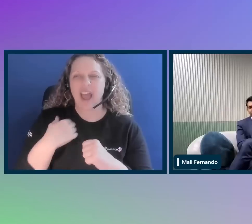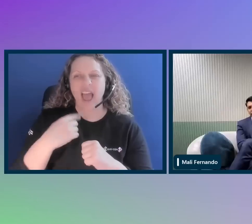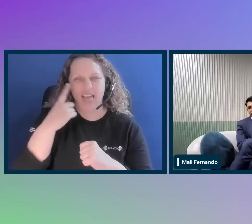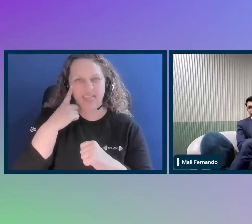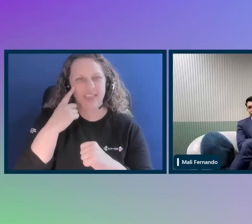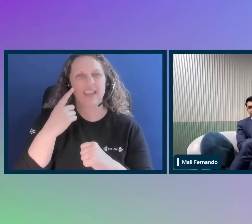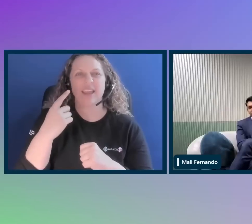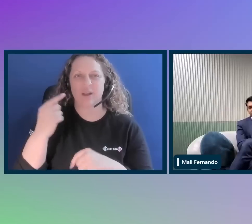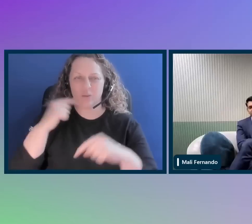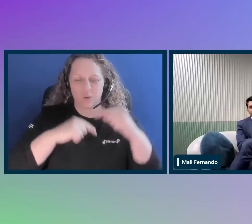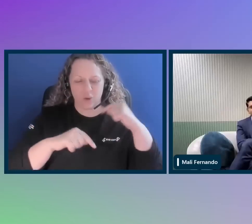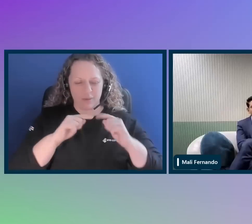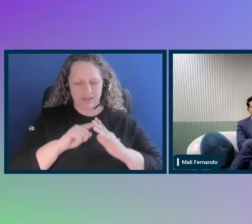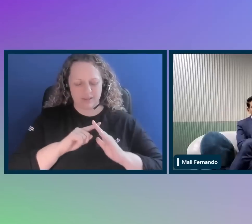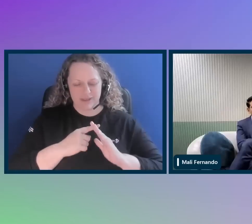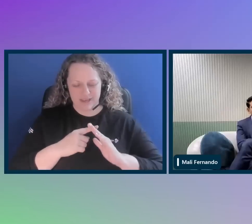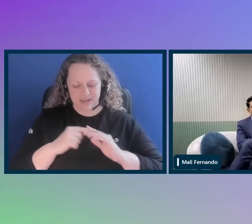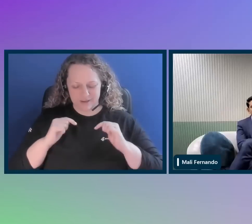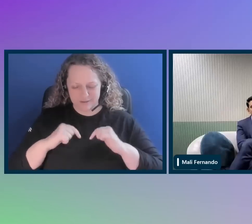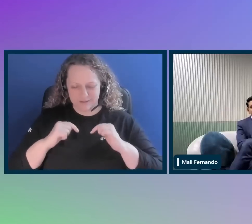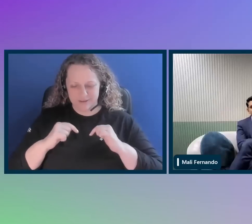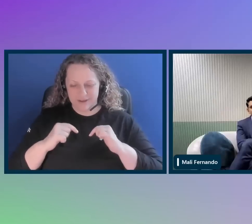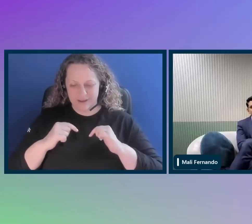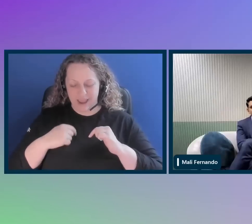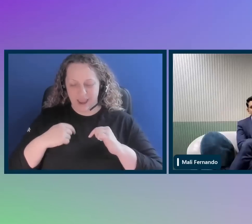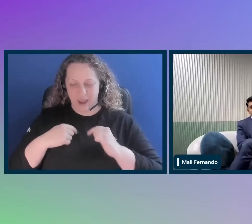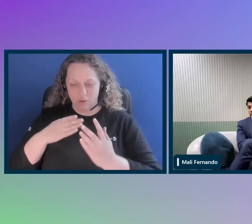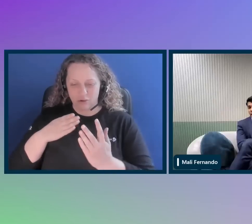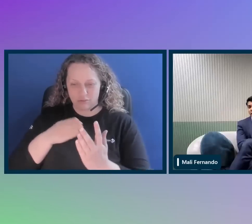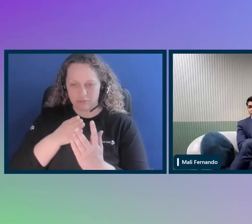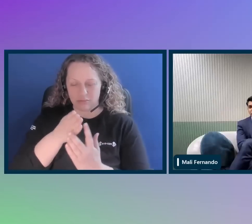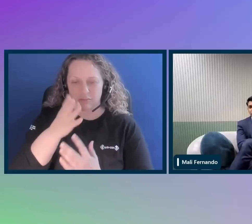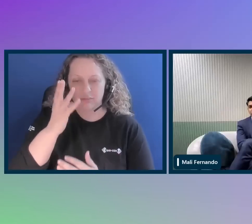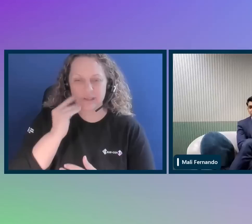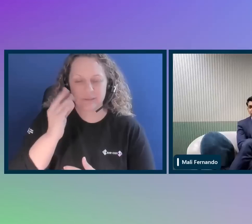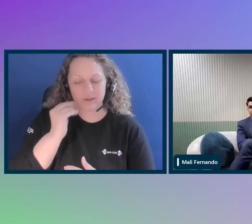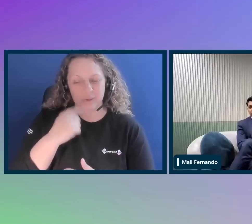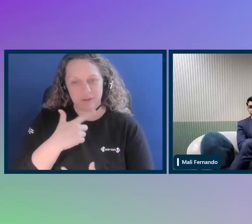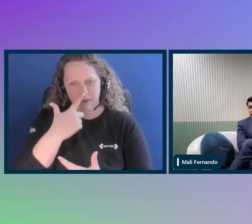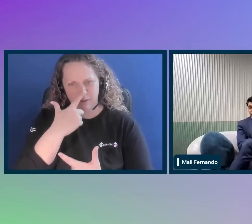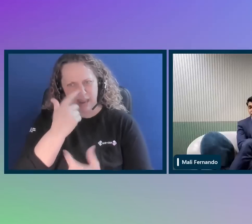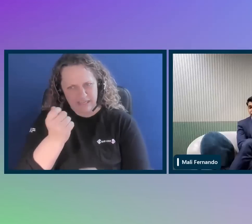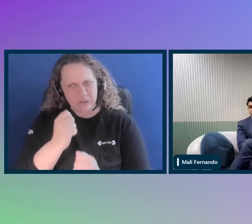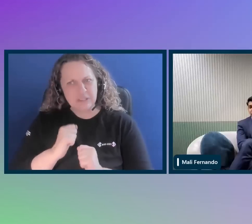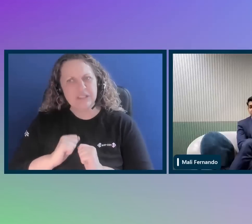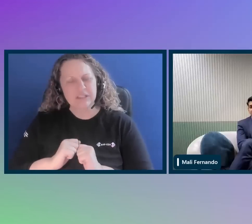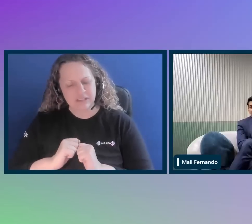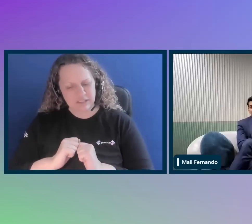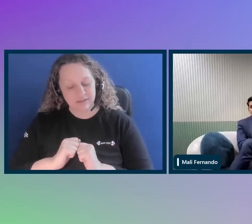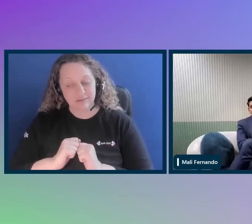And I think I'll take you right back to the beginning. I think our journey, it's been an interesting one. It hasn't been easy.